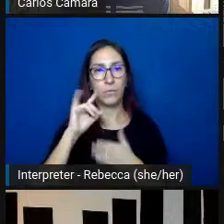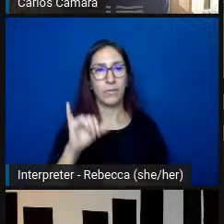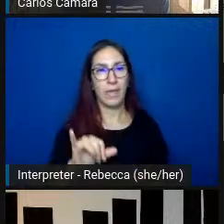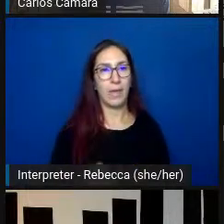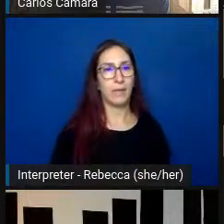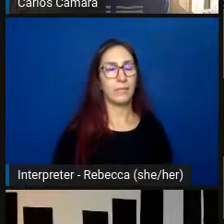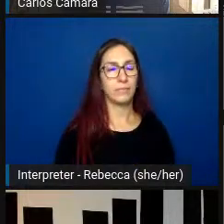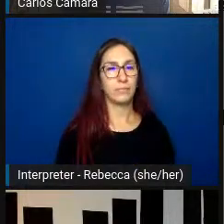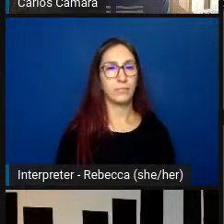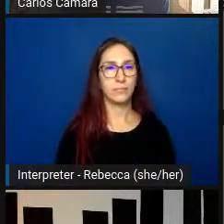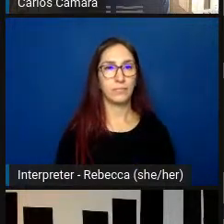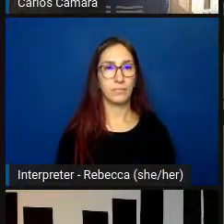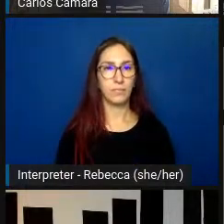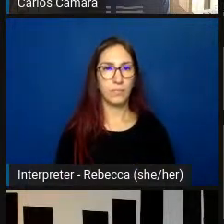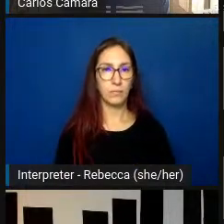In a link here.